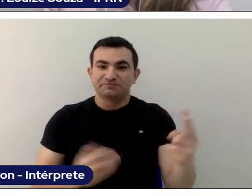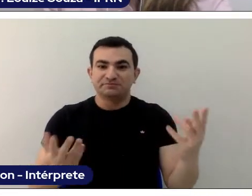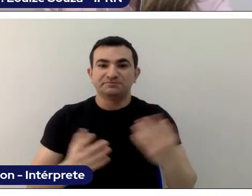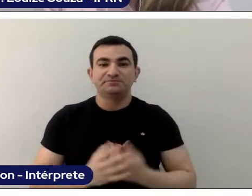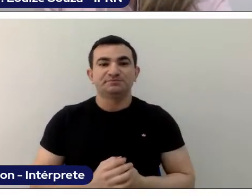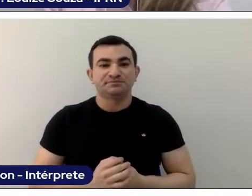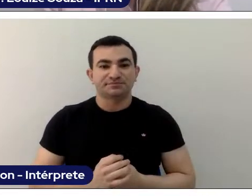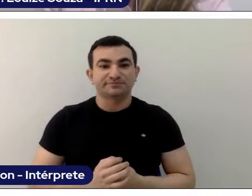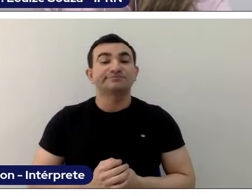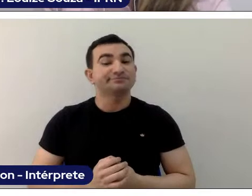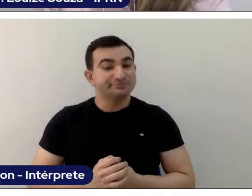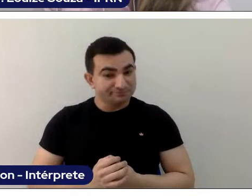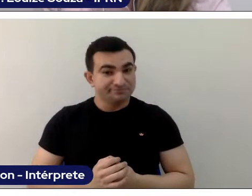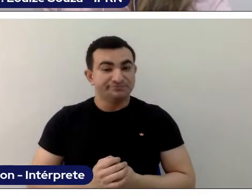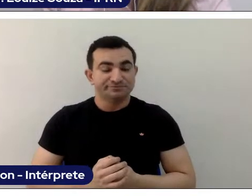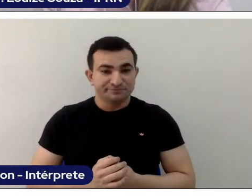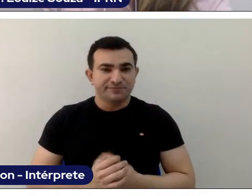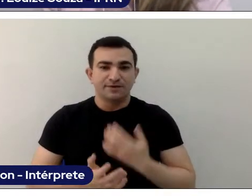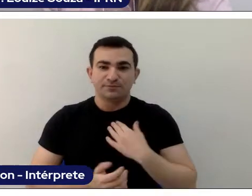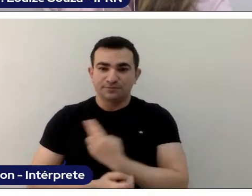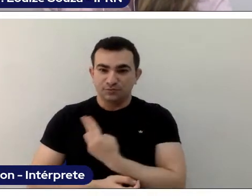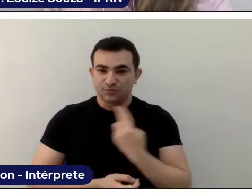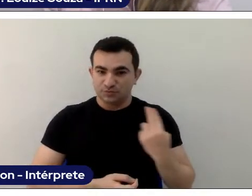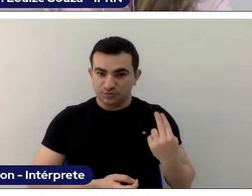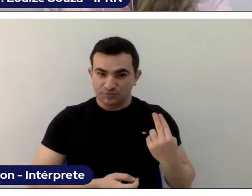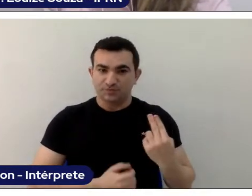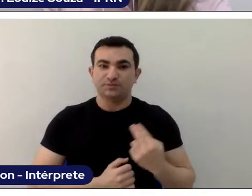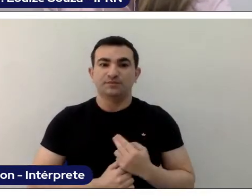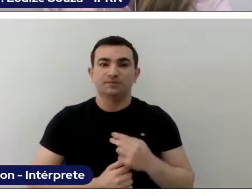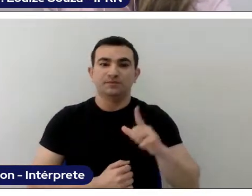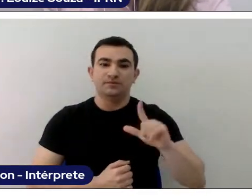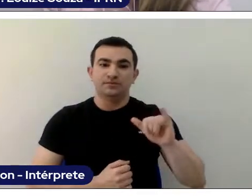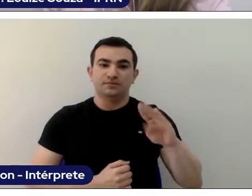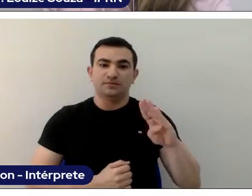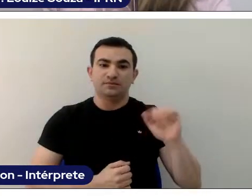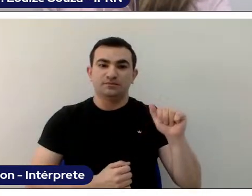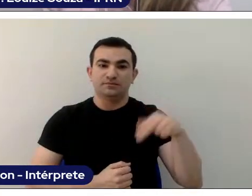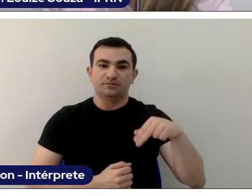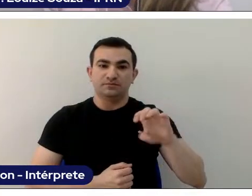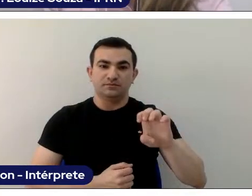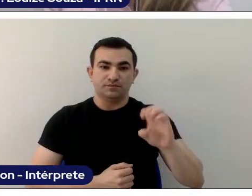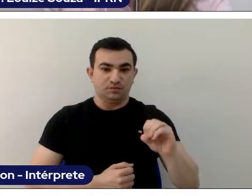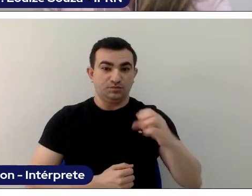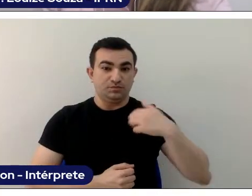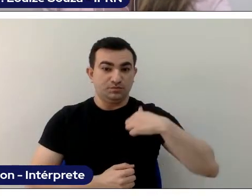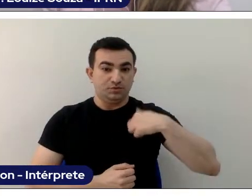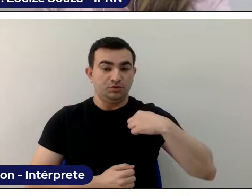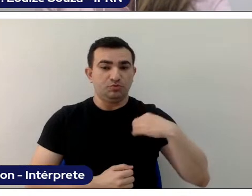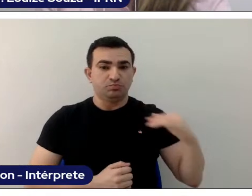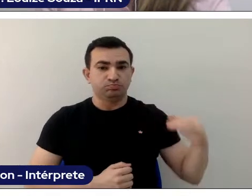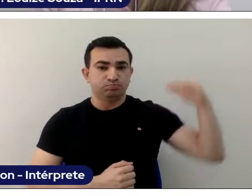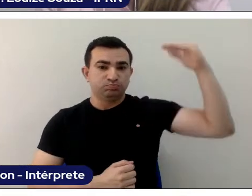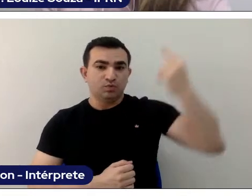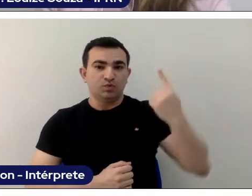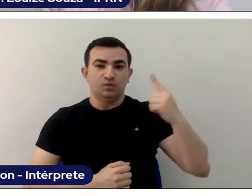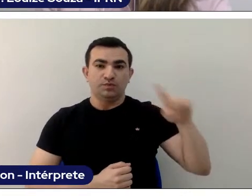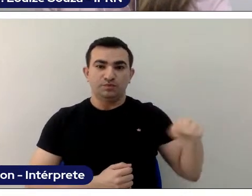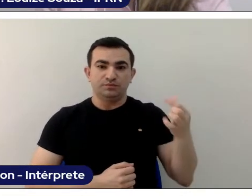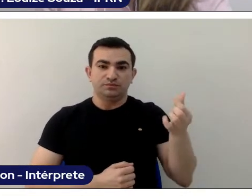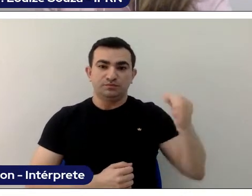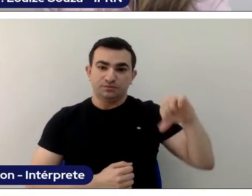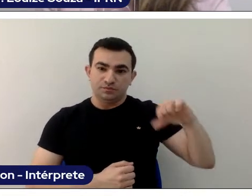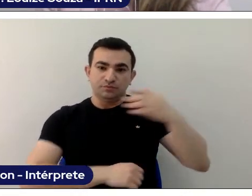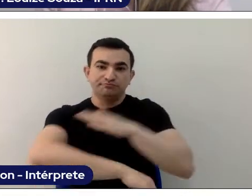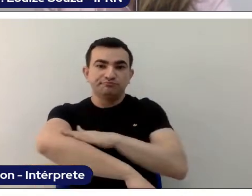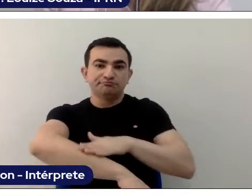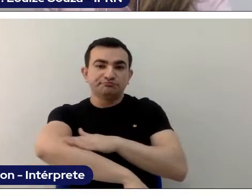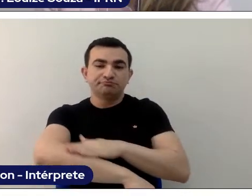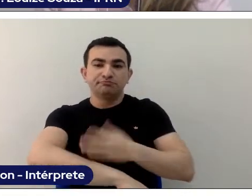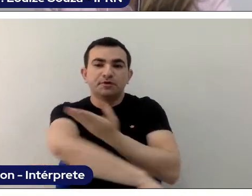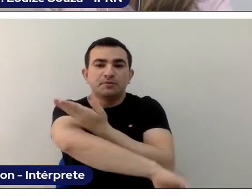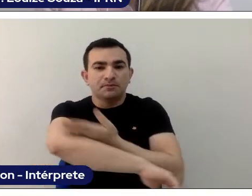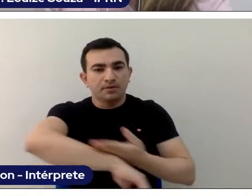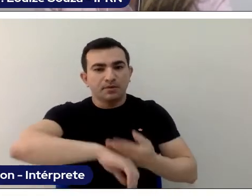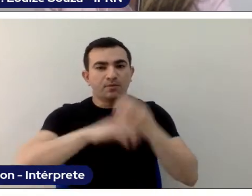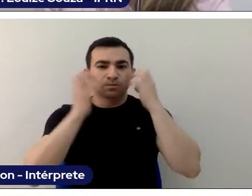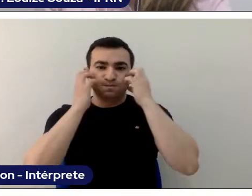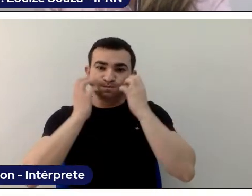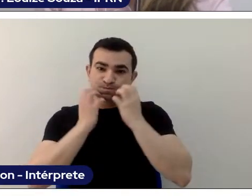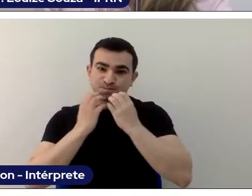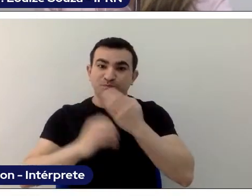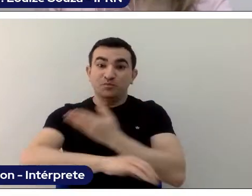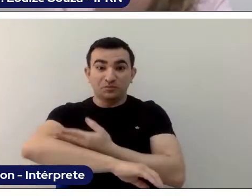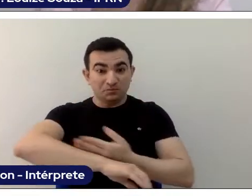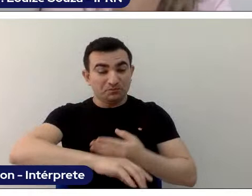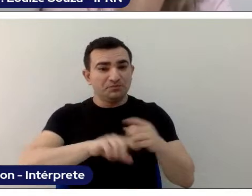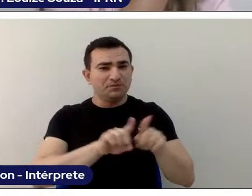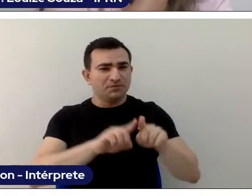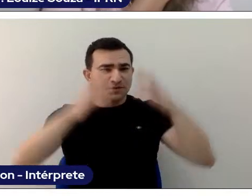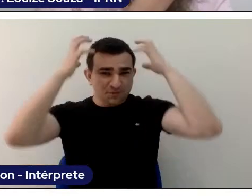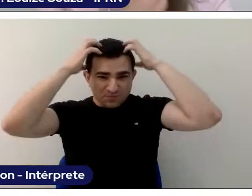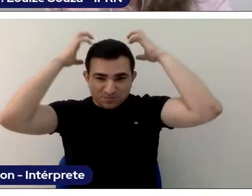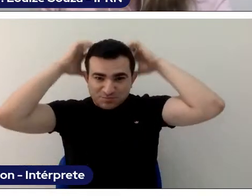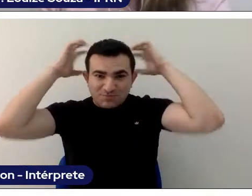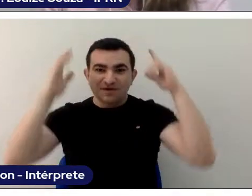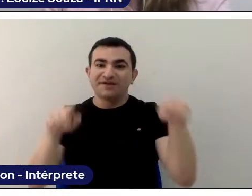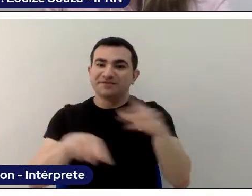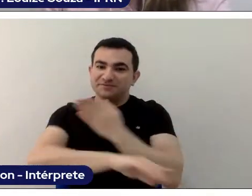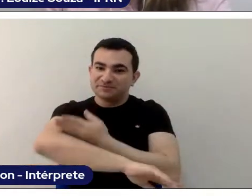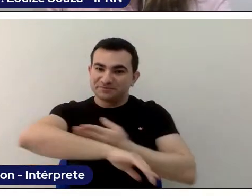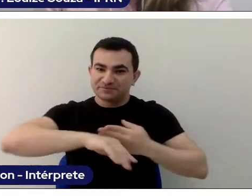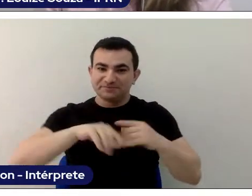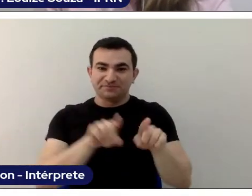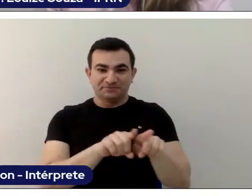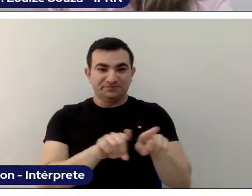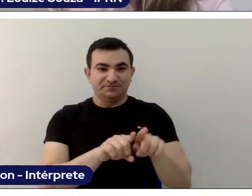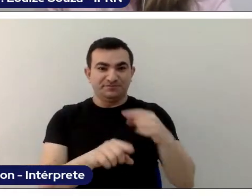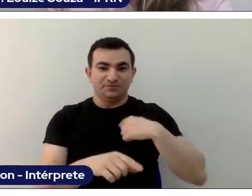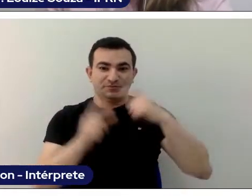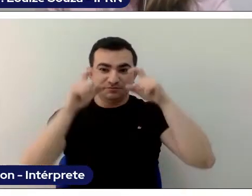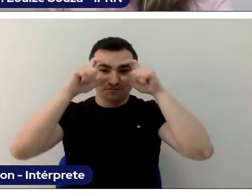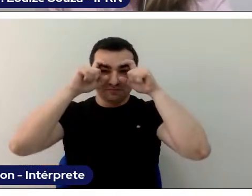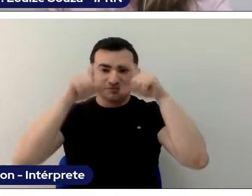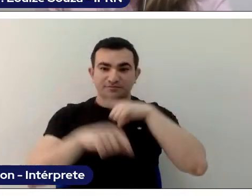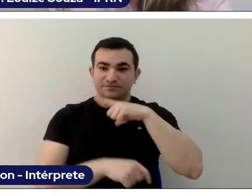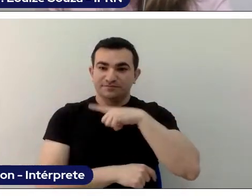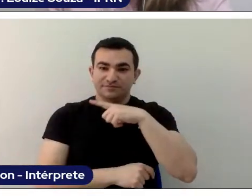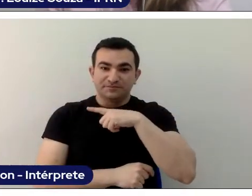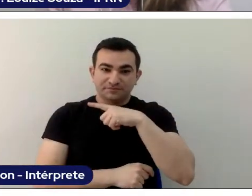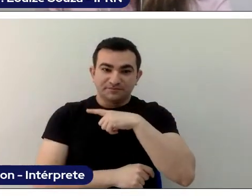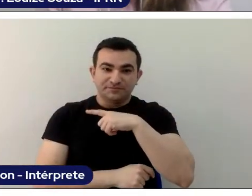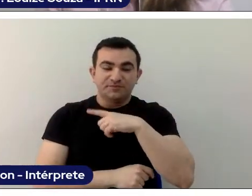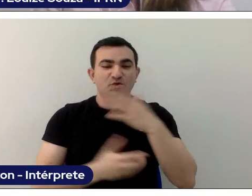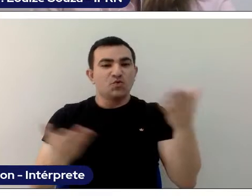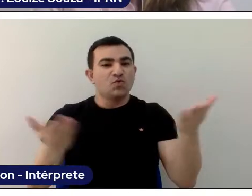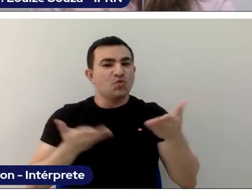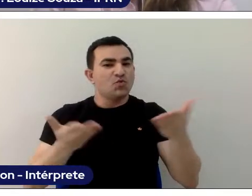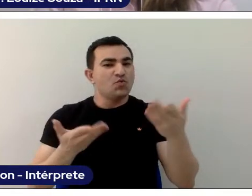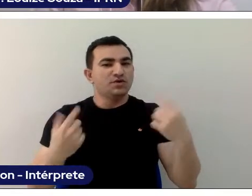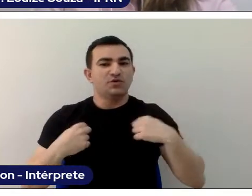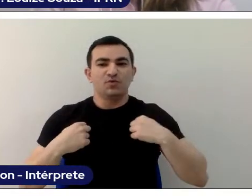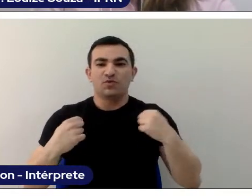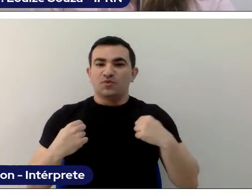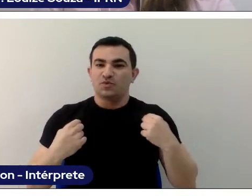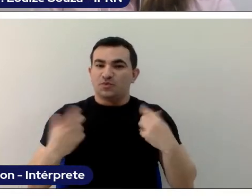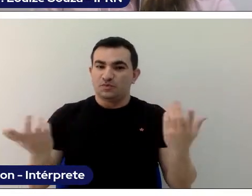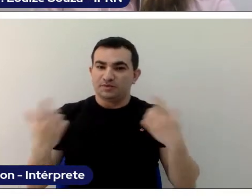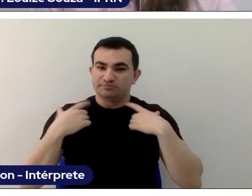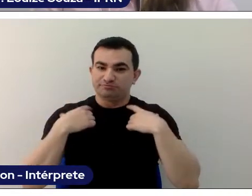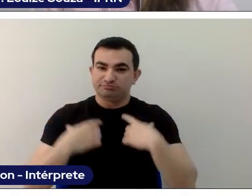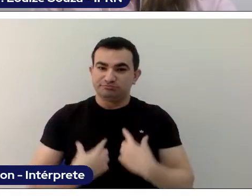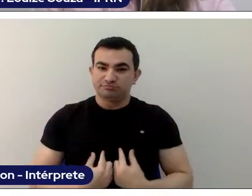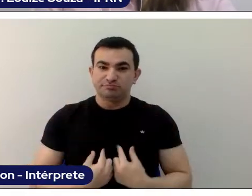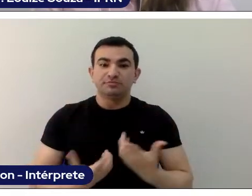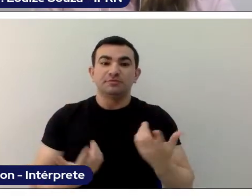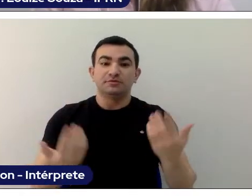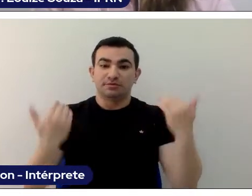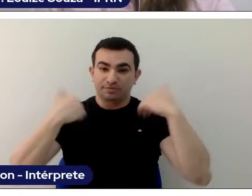My name is Libâneo, I am 1,69cm tall, white skin, white hair and beard as well. I wear glasses, and today I'm wearing a white,